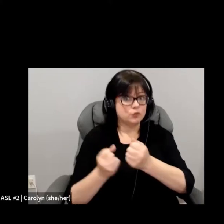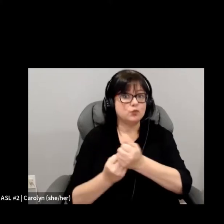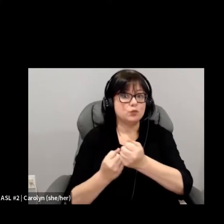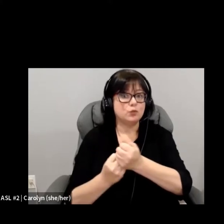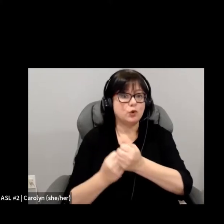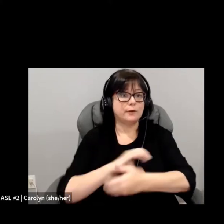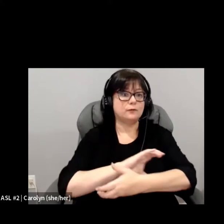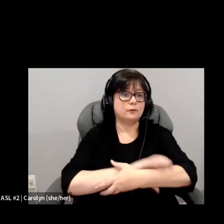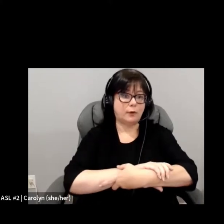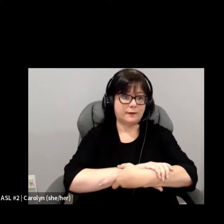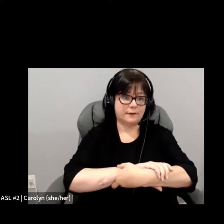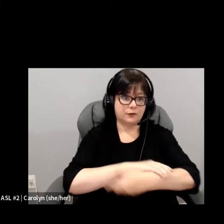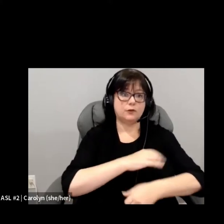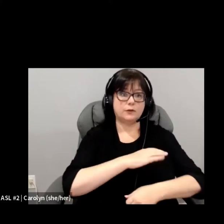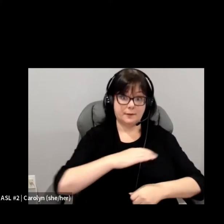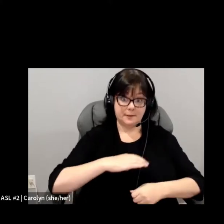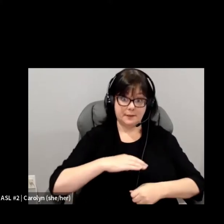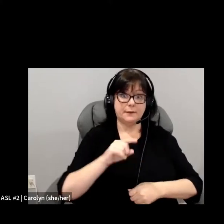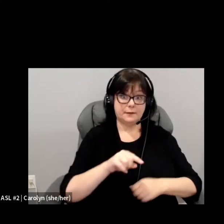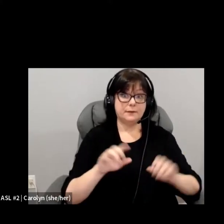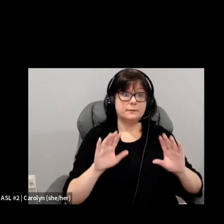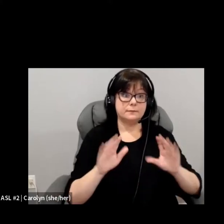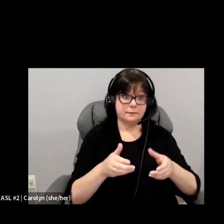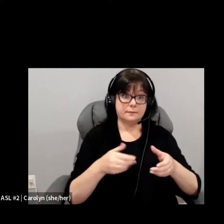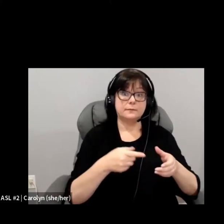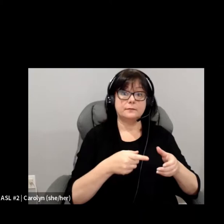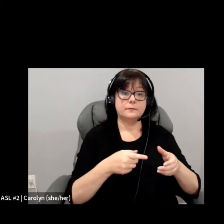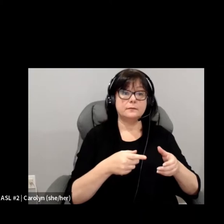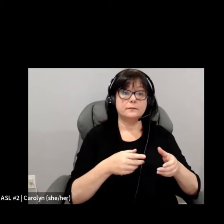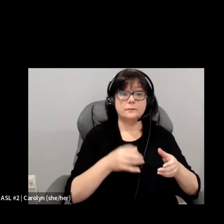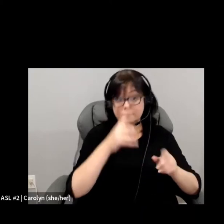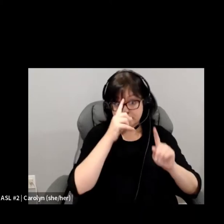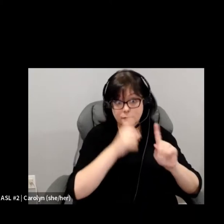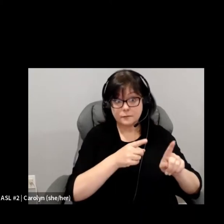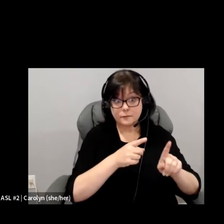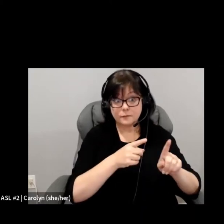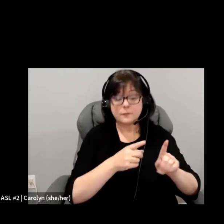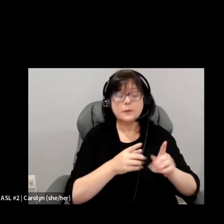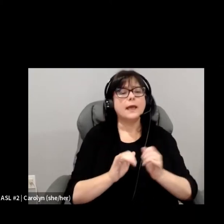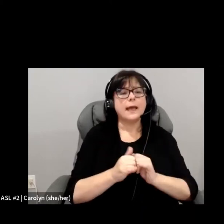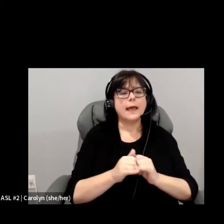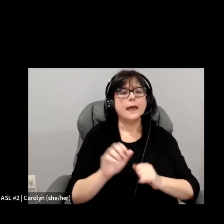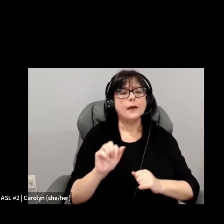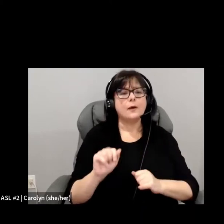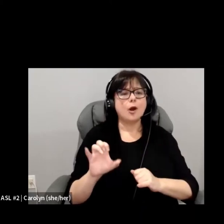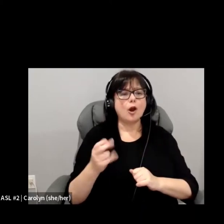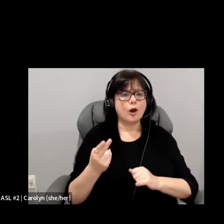THE COMMITTEE IS TASKED WITH EXPLORING HOW ARCH CAN CONTINUE TO ONE, EDUCATE ITSELF AND